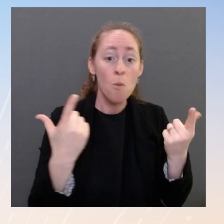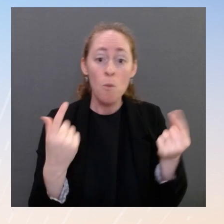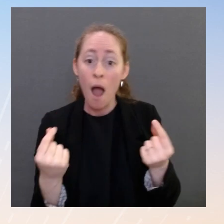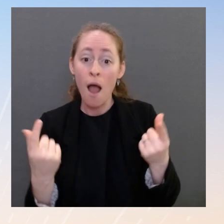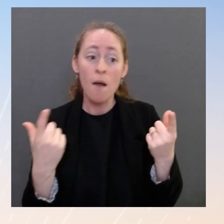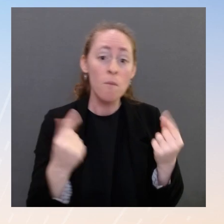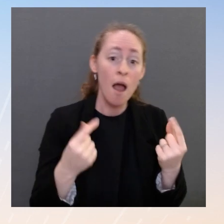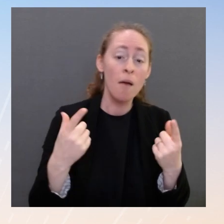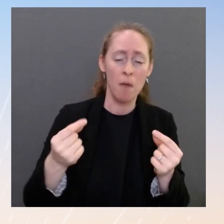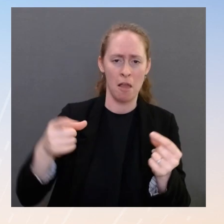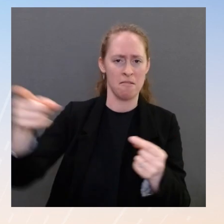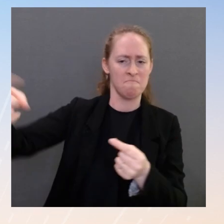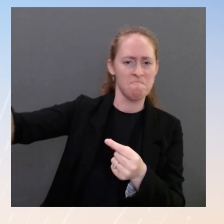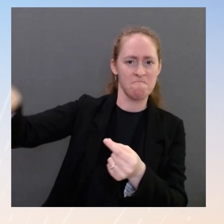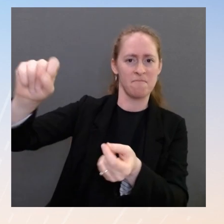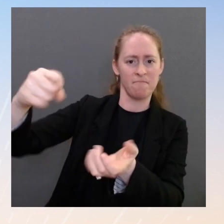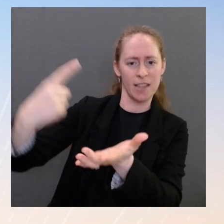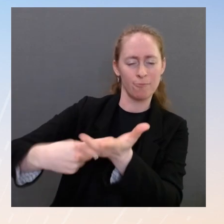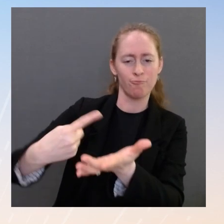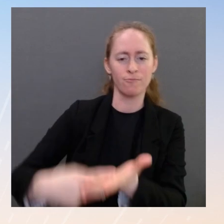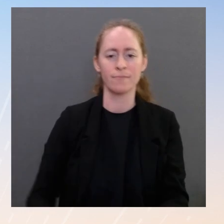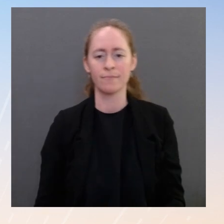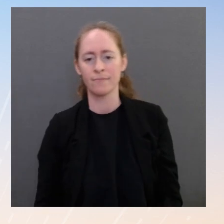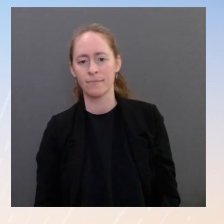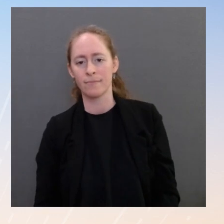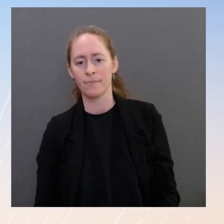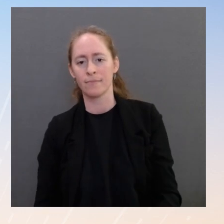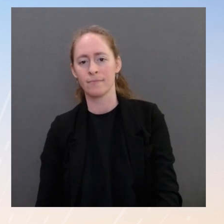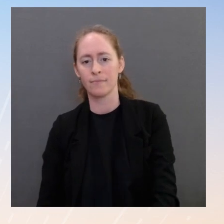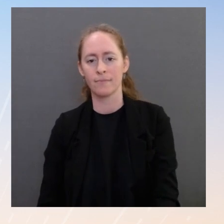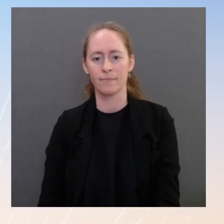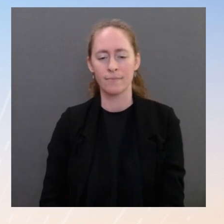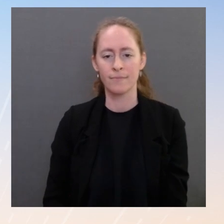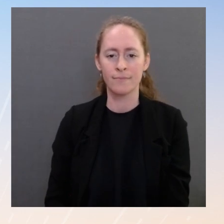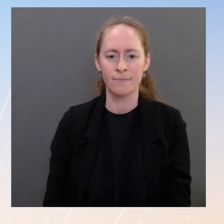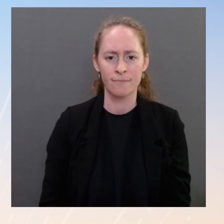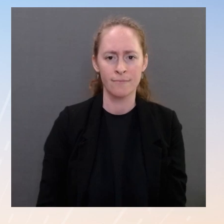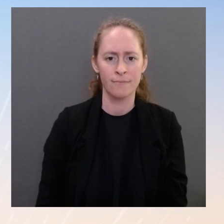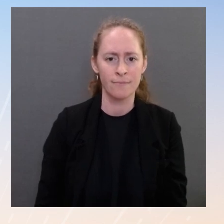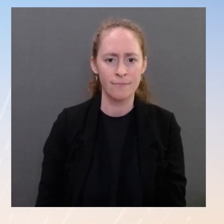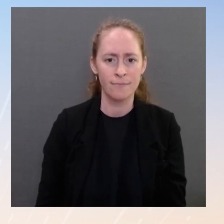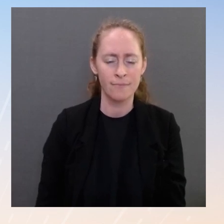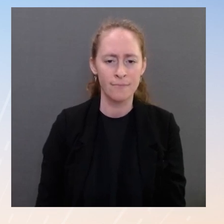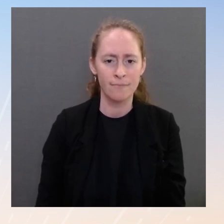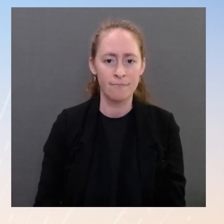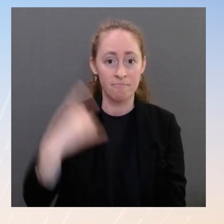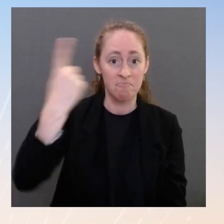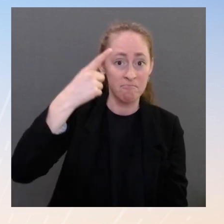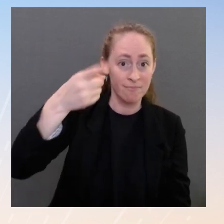at the White House more optimistic about what could be ahead, or does it have nothing to do with anything -- Ms. Psaki: This is -- was about one issue and topic,